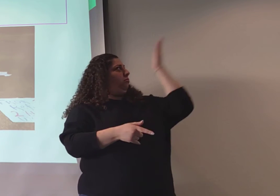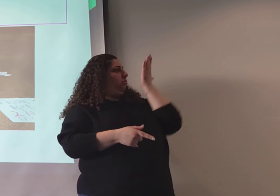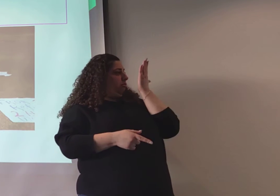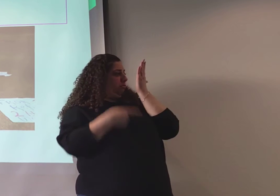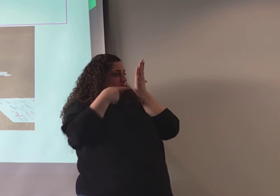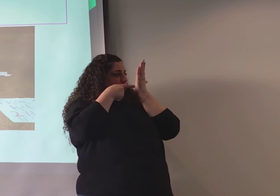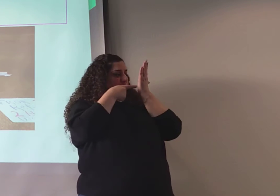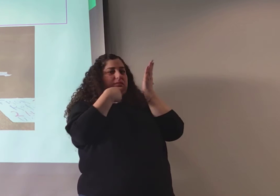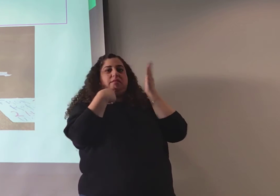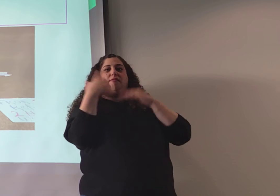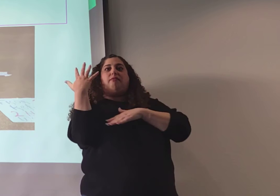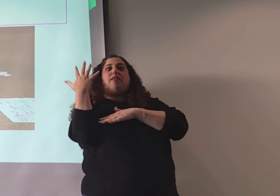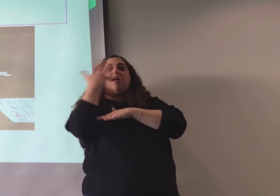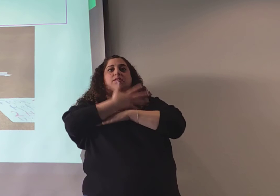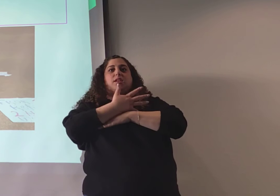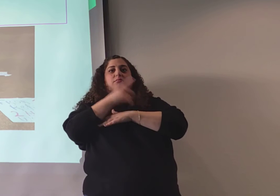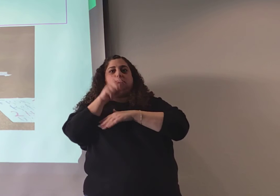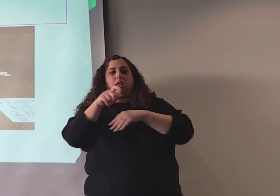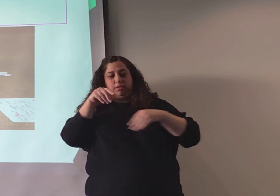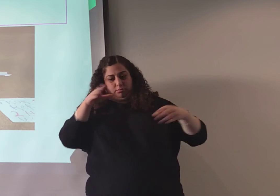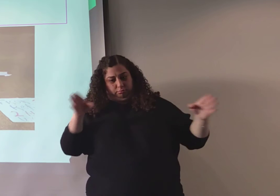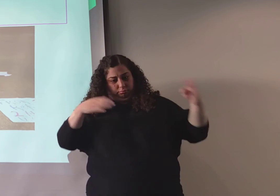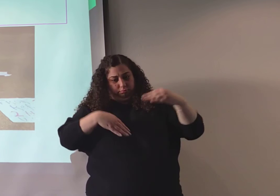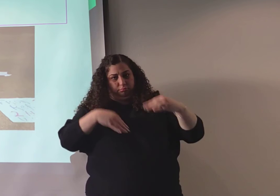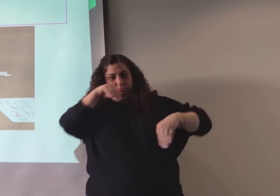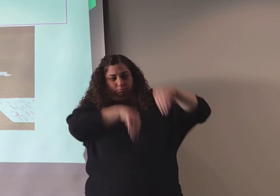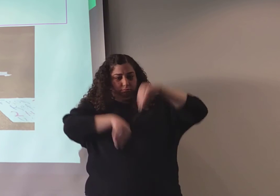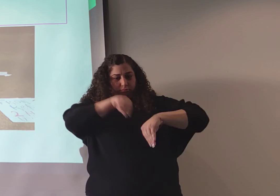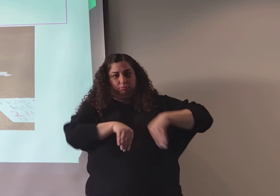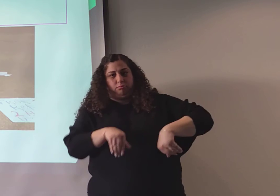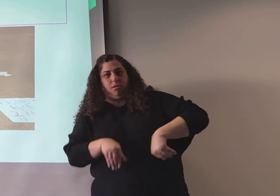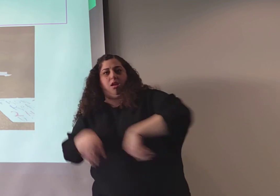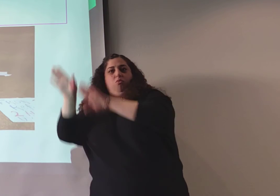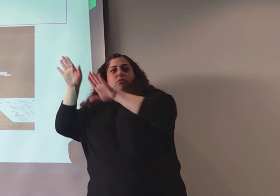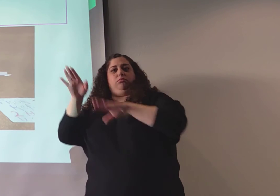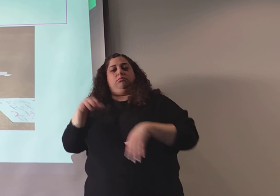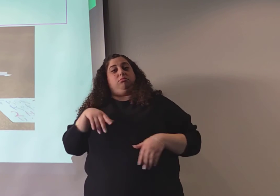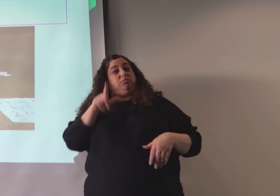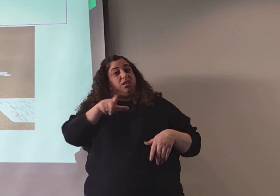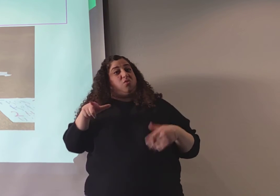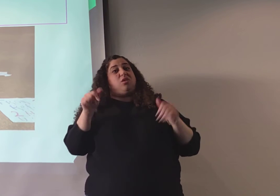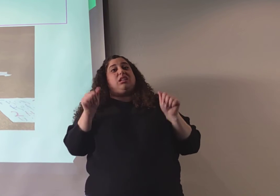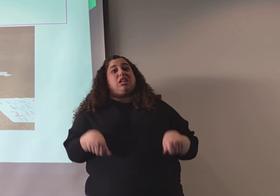And some of those defenses can be related to the notice.